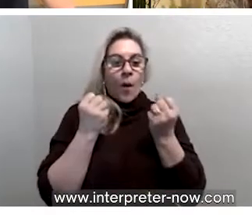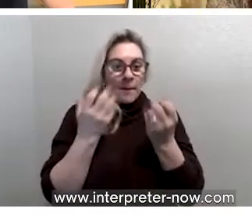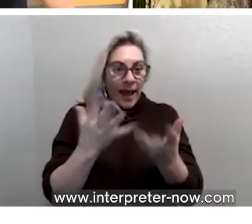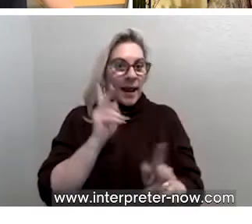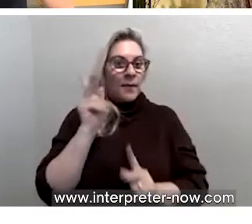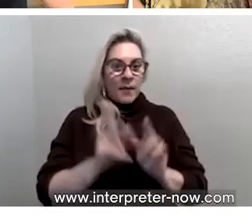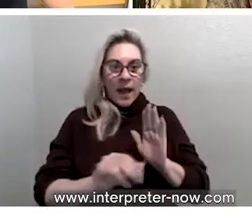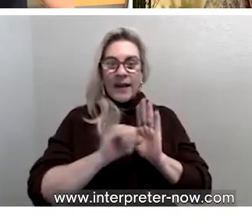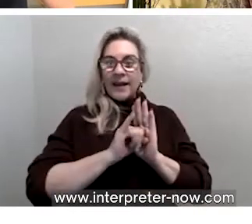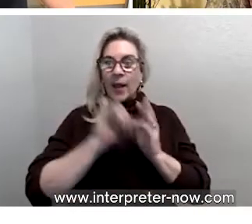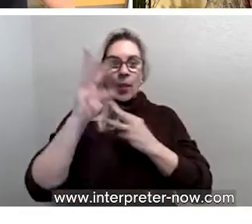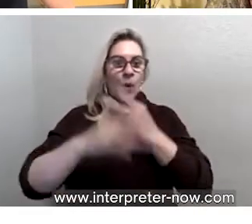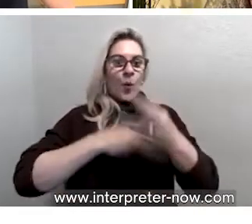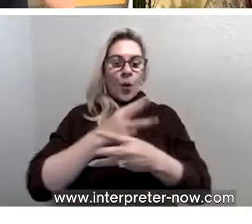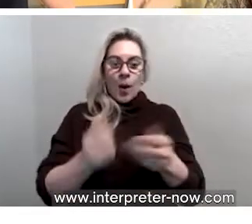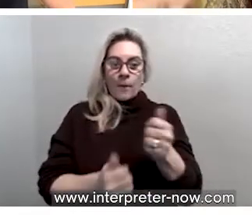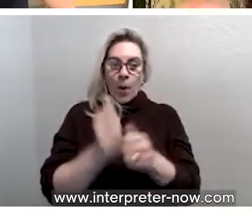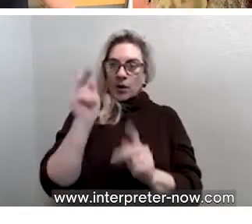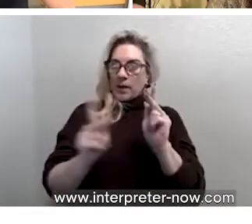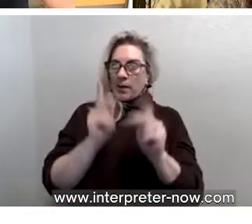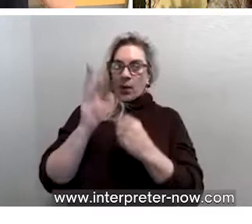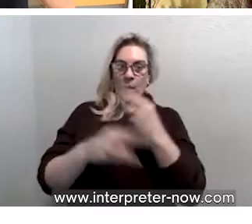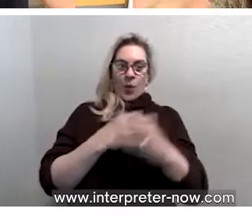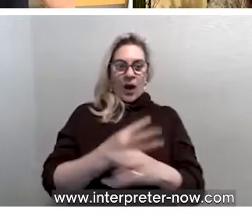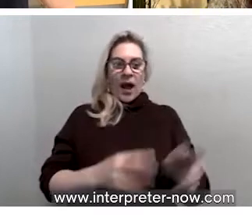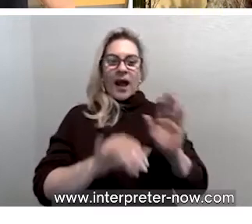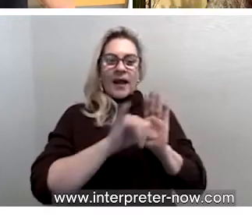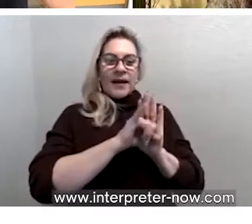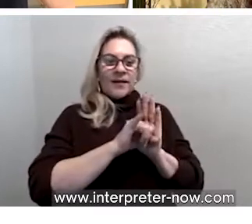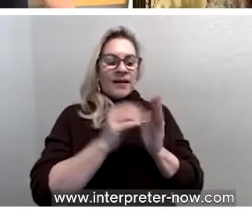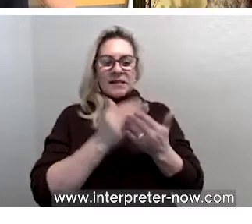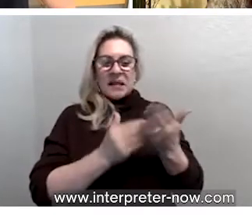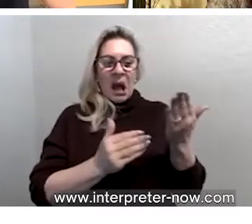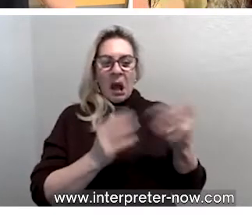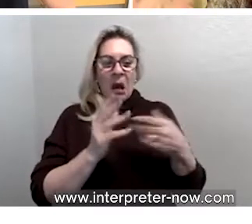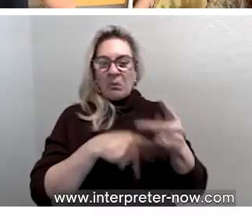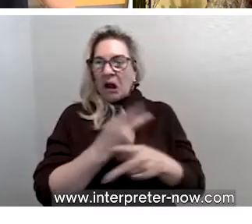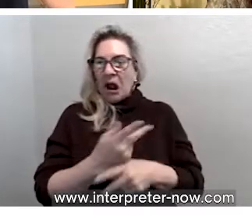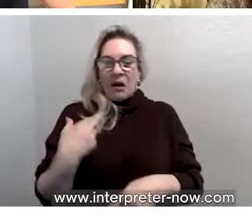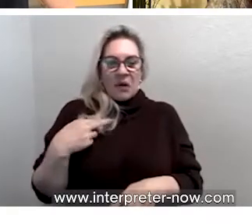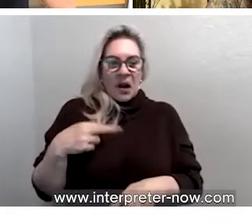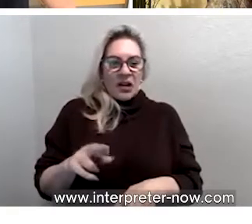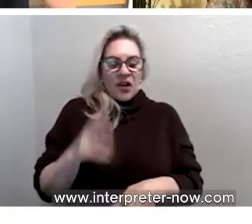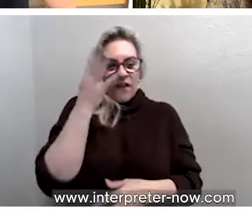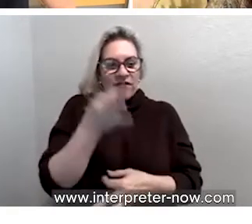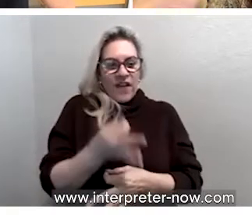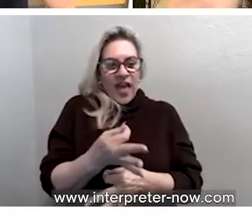Many people around the world, most people around the world identify with some sort of religious faith-based identity.